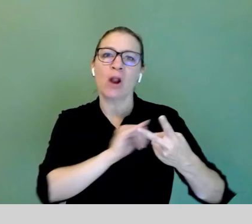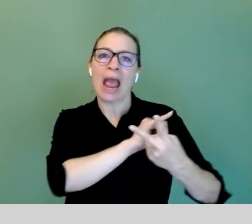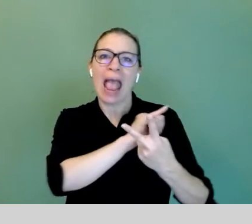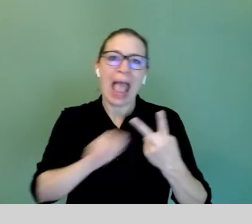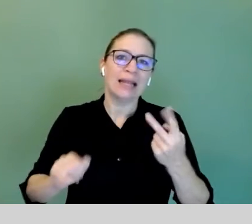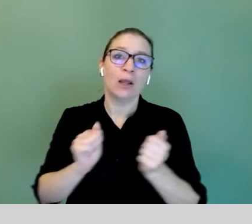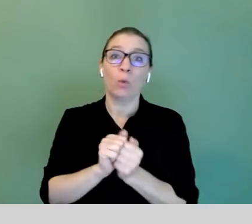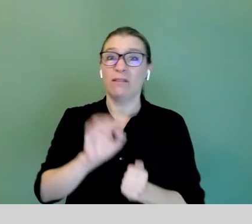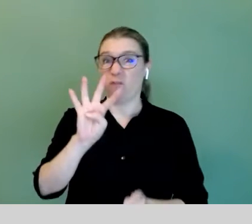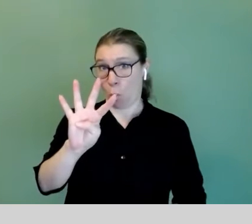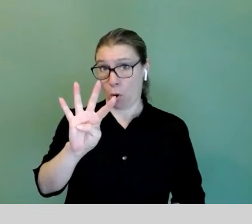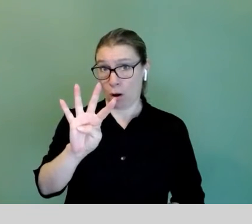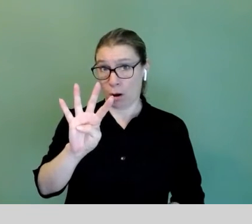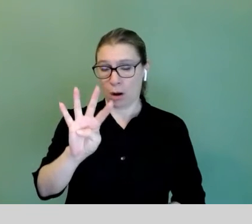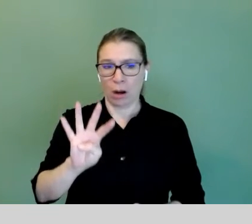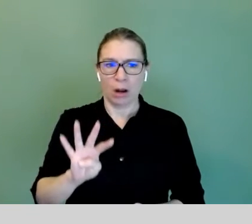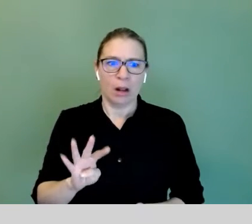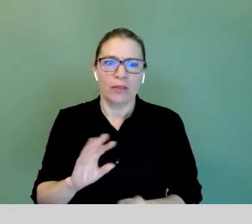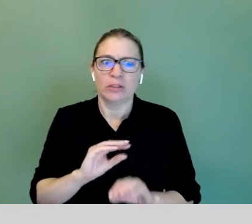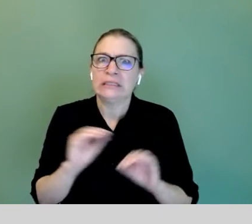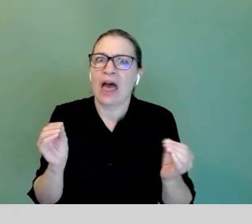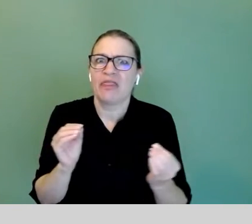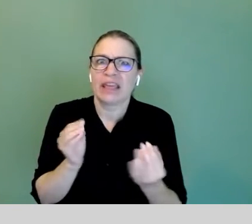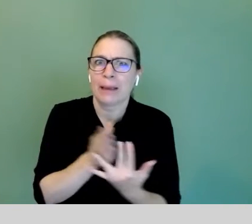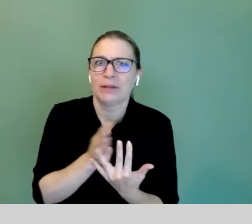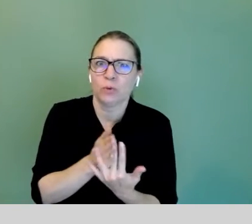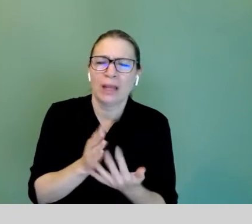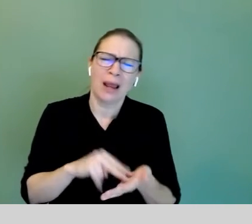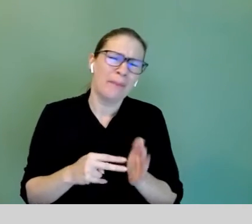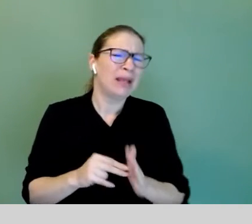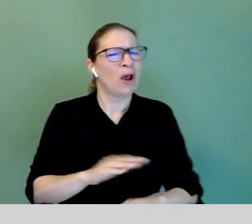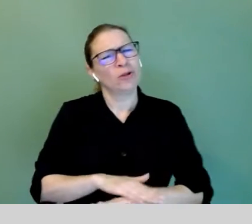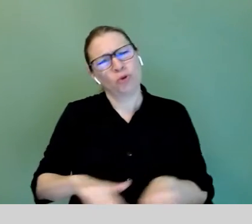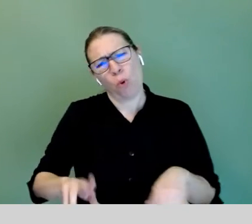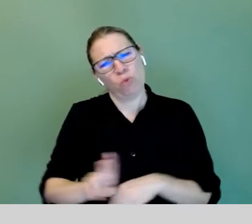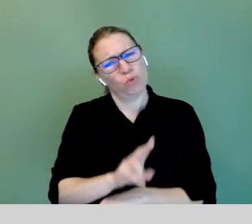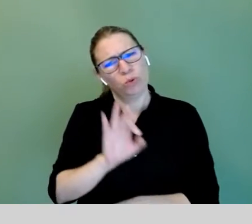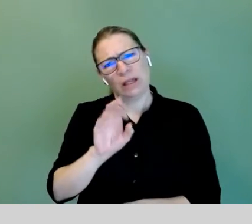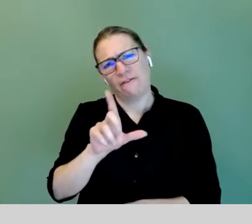and there is nothing in between. It means that you don't want to use floats